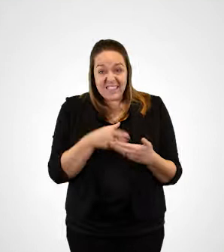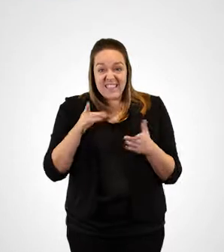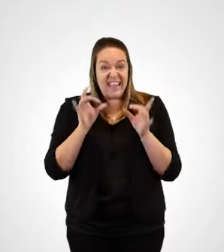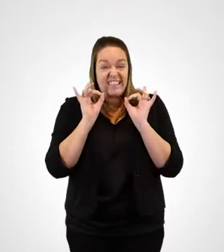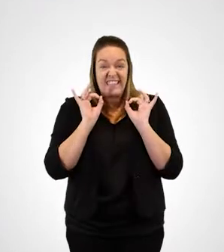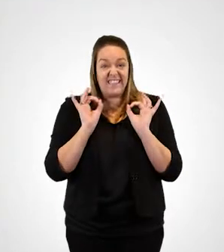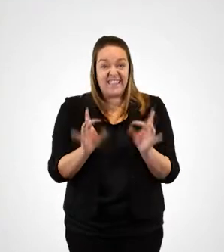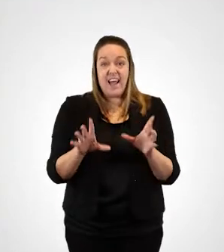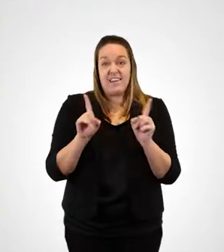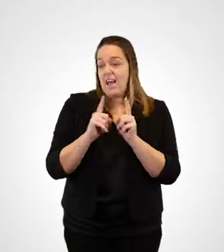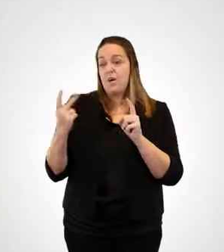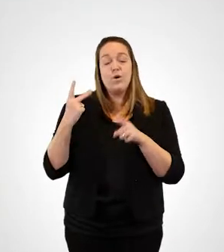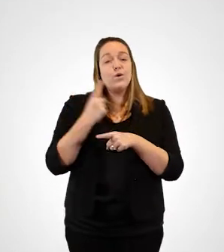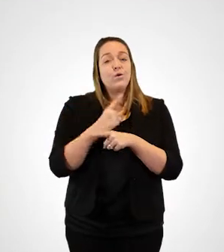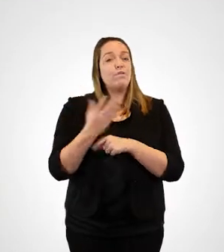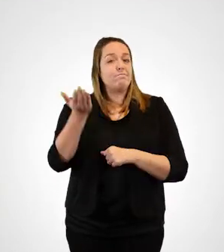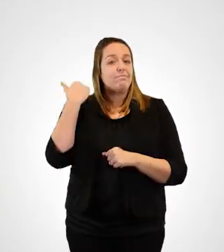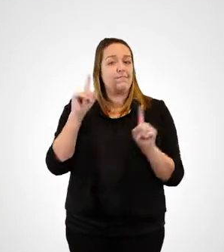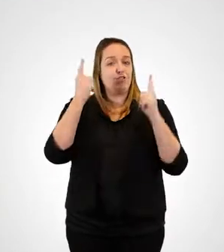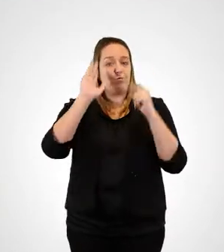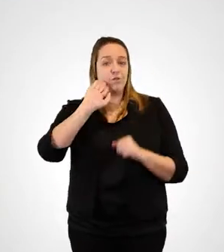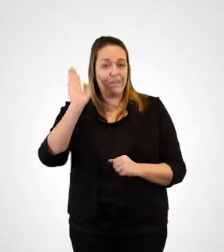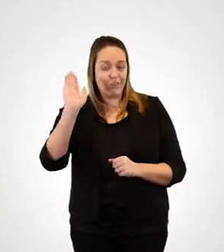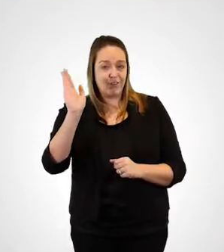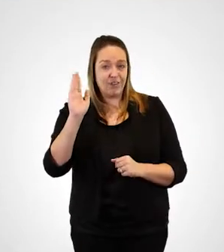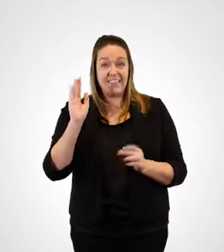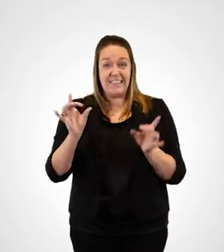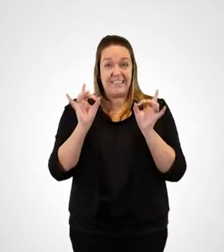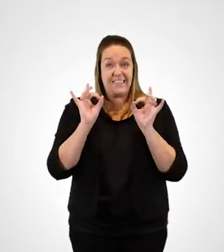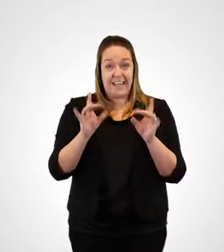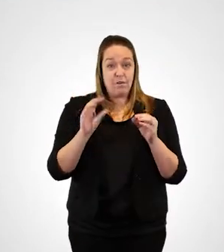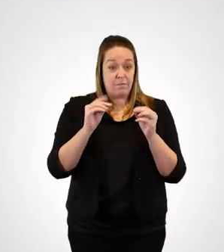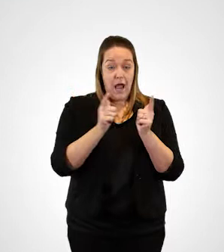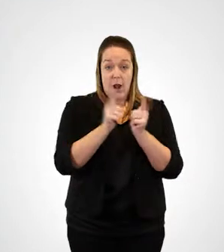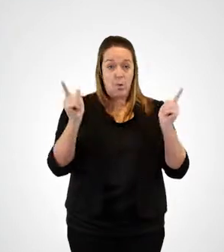as we spoke about in our last presentation, from really no language and babbling